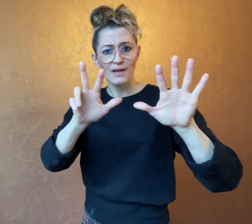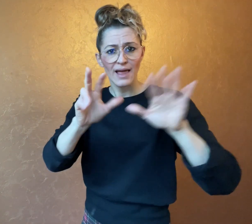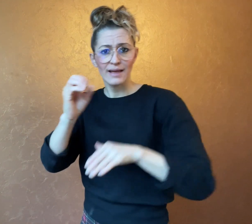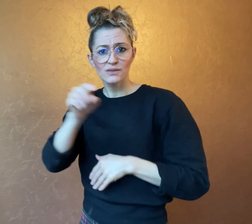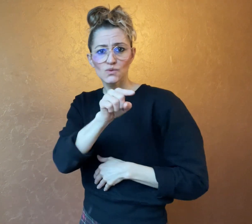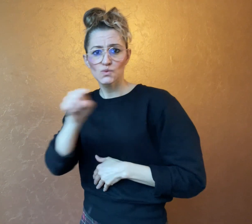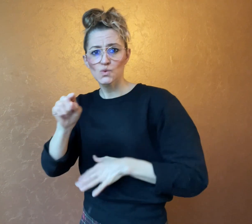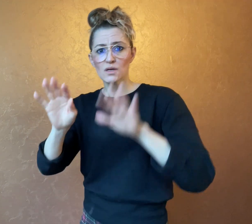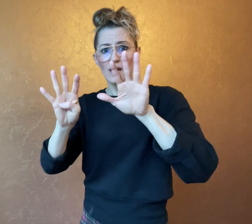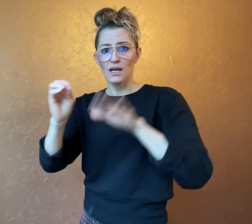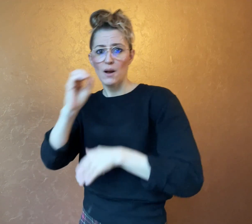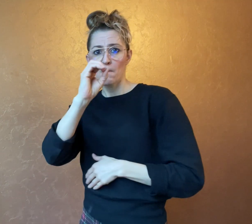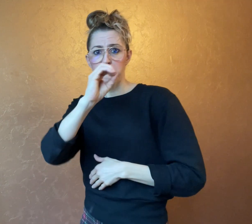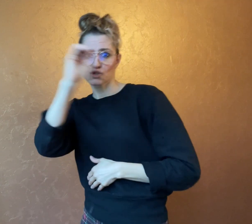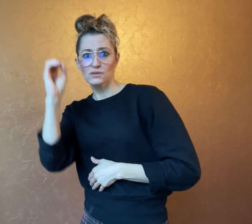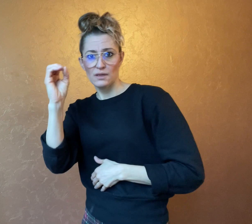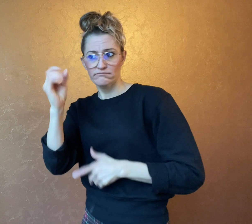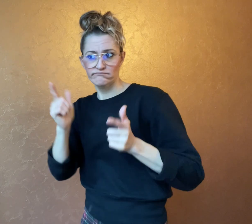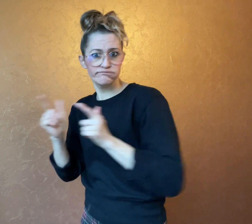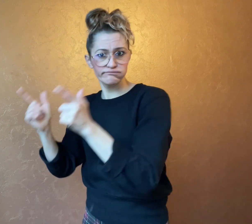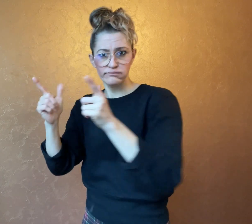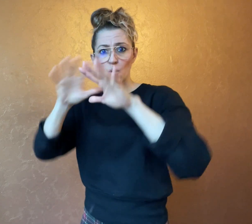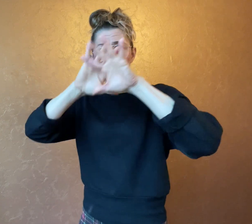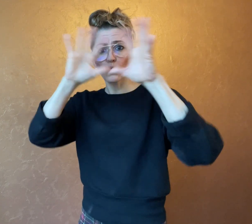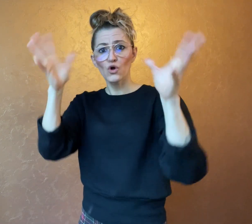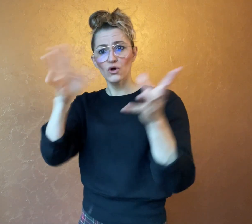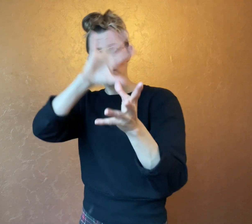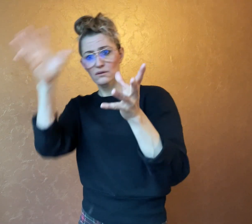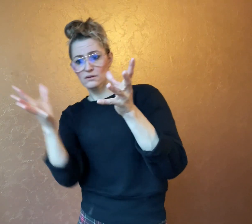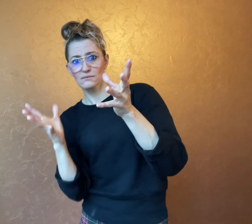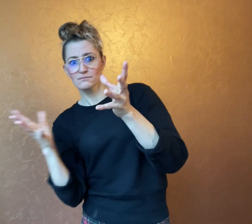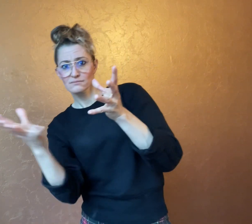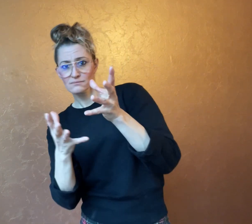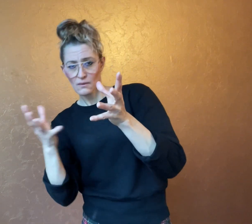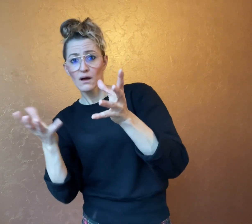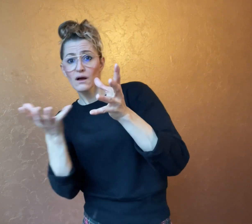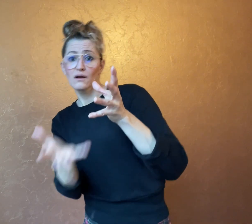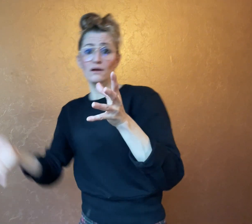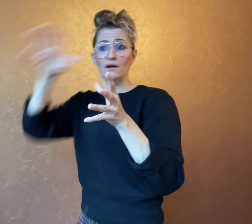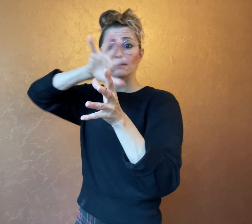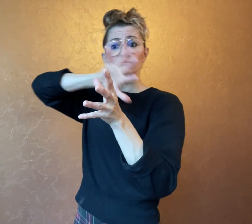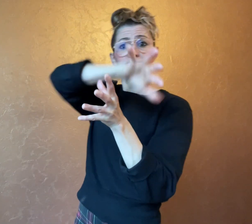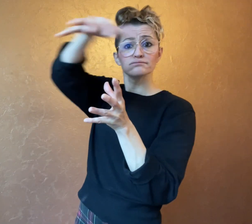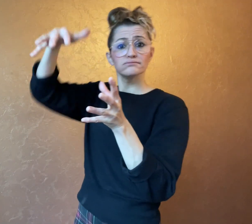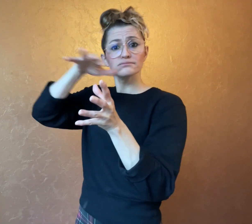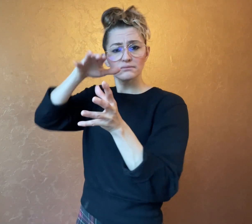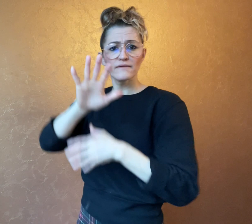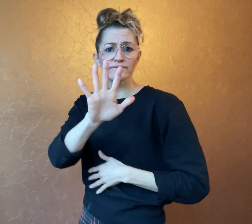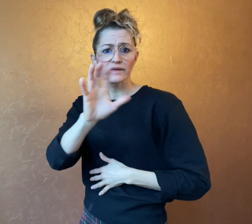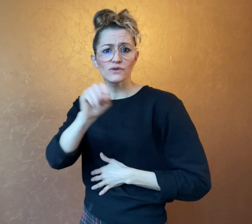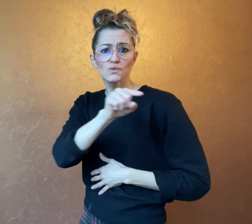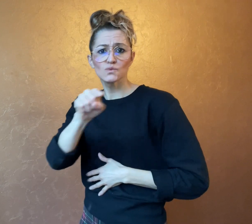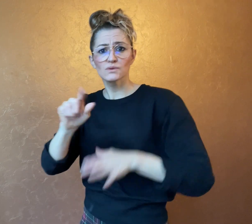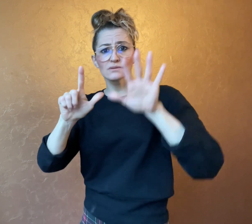in the Southern hemisphere and 50 to 70 per cent